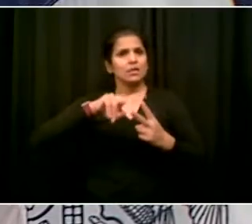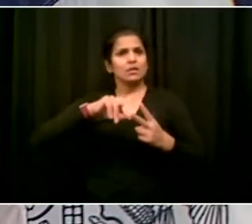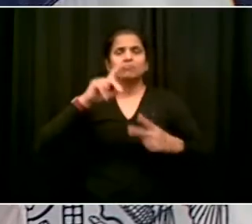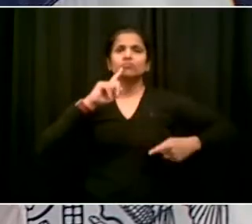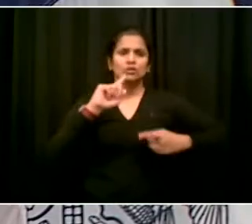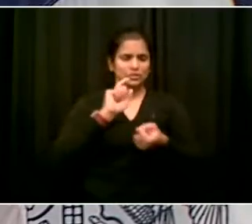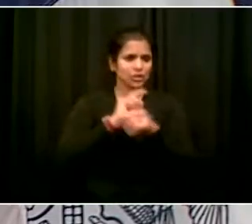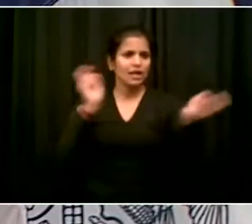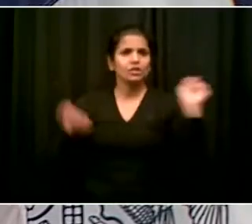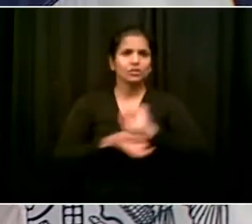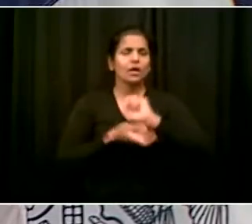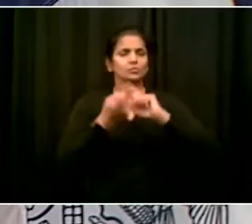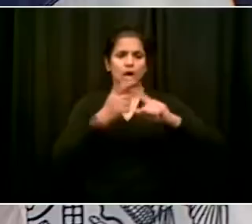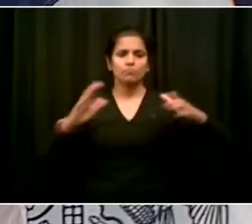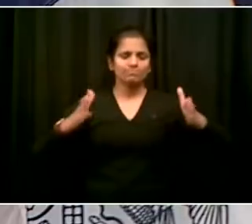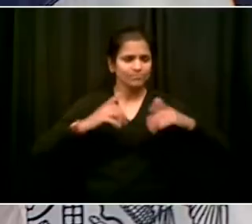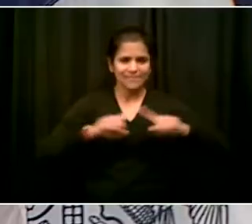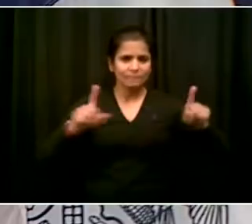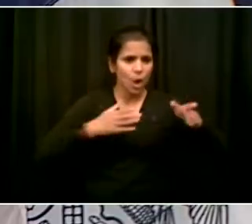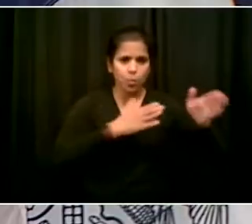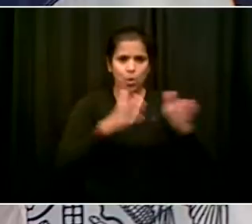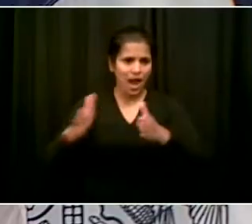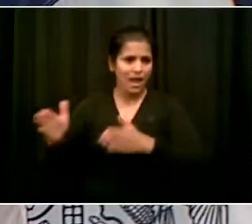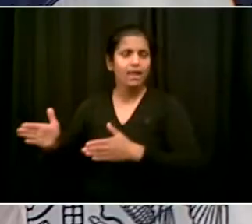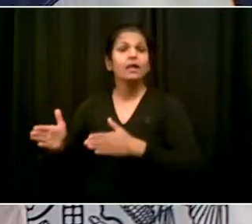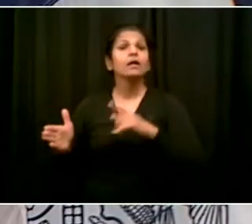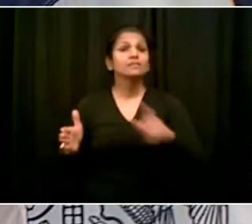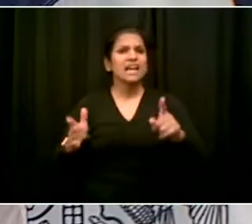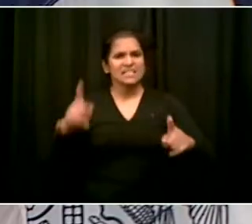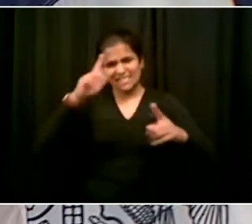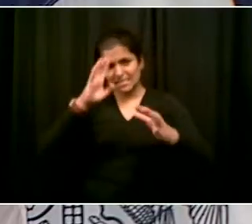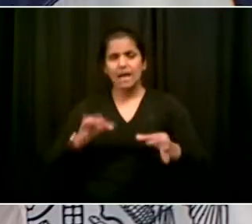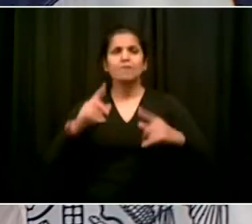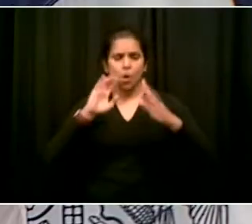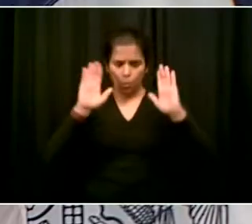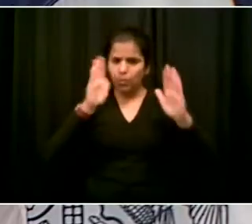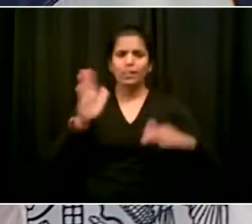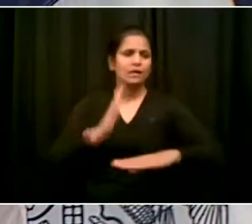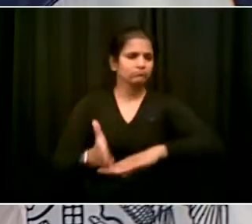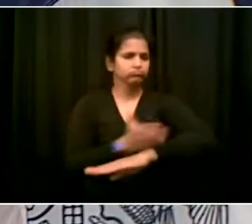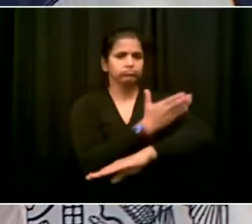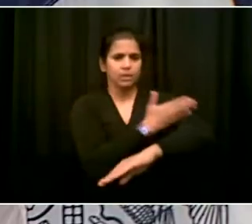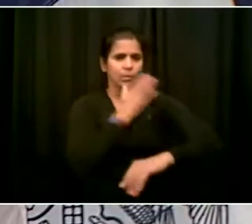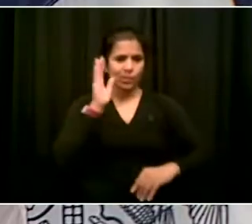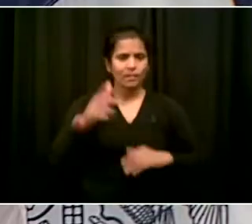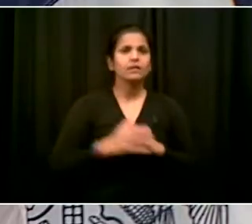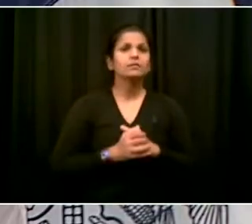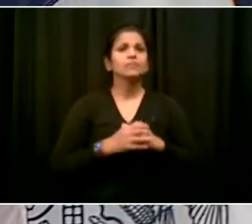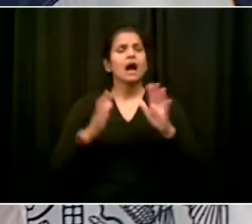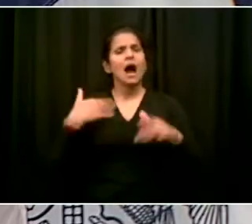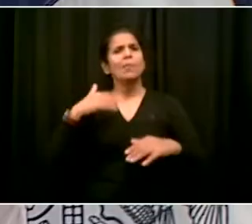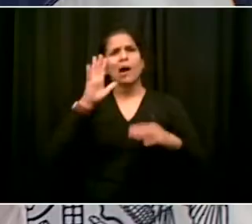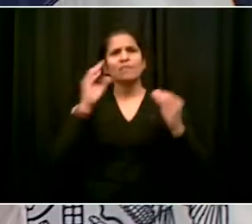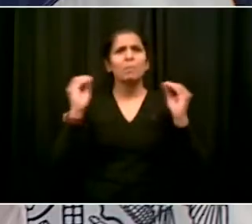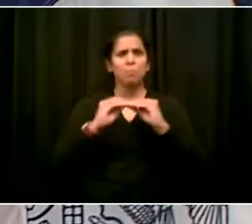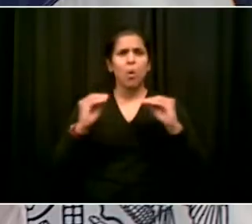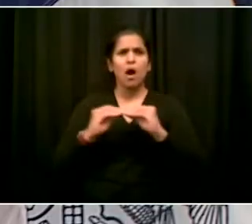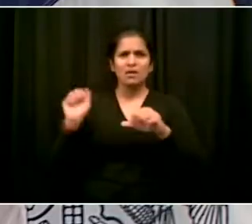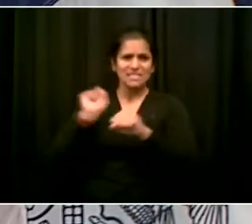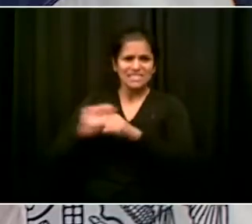BUILDINN GS DEDEARPTMENT. I THINK THEY HAVE REALLY CHANGE THE APPROACH IN TERMS OF F CUSTOMER SERVICE , TECHNOLOGY,